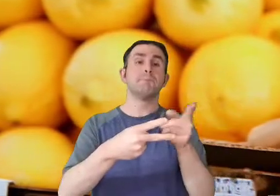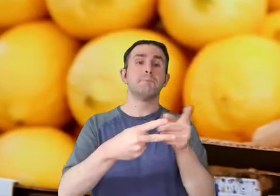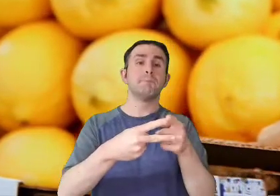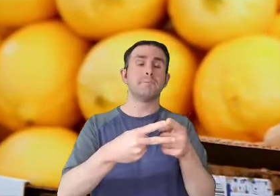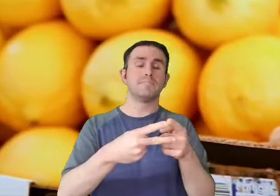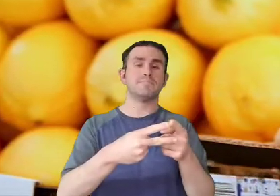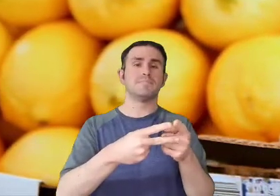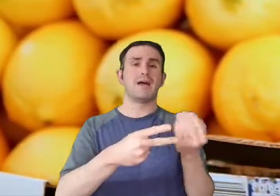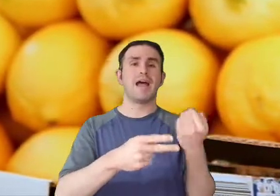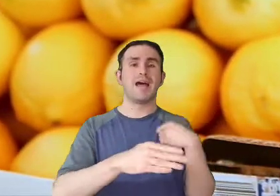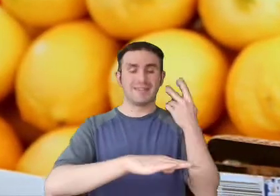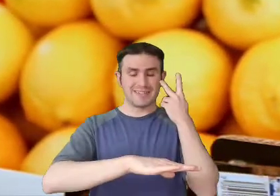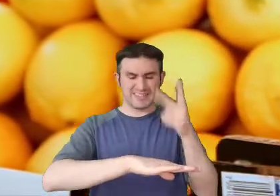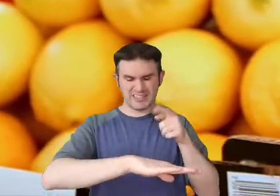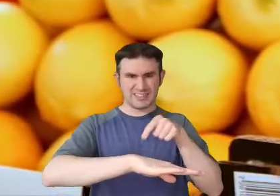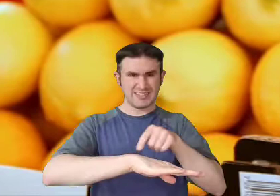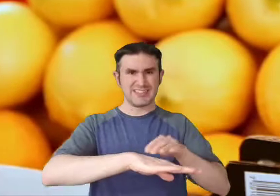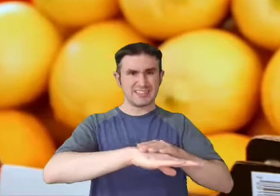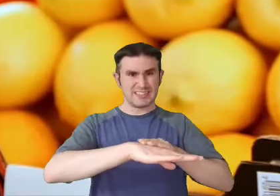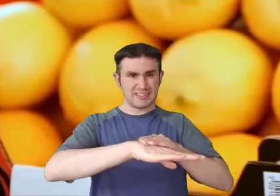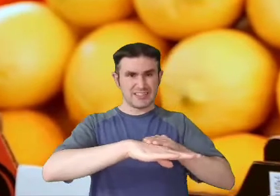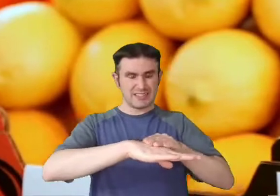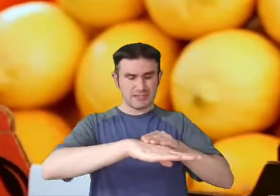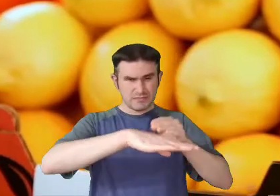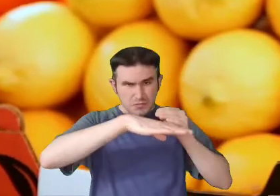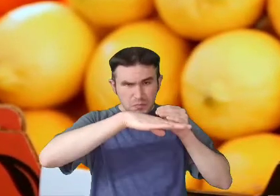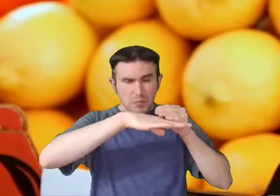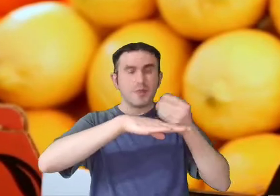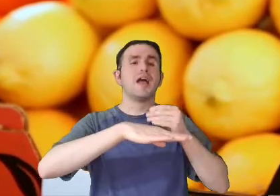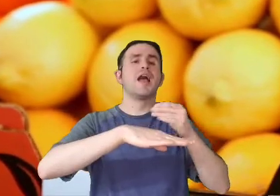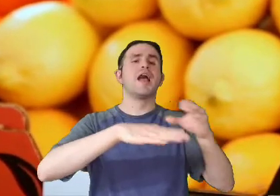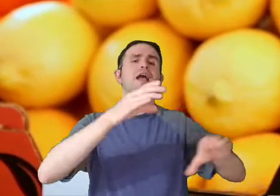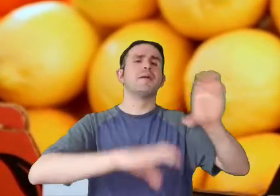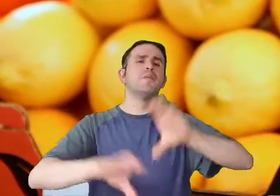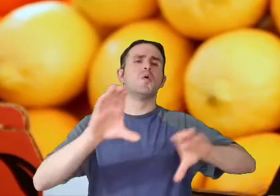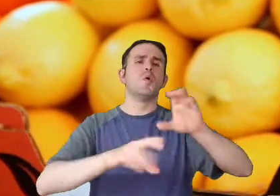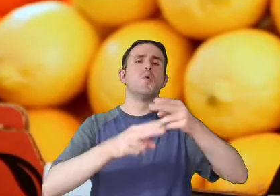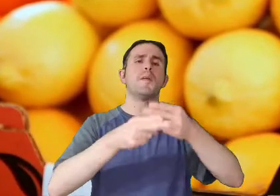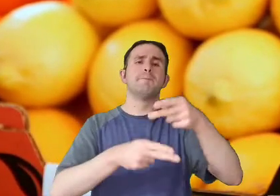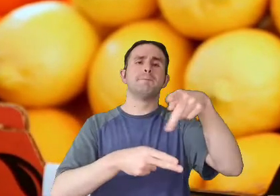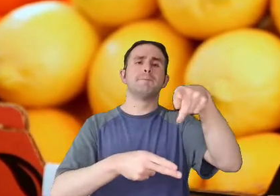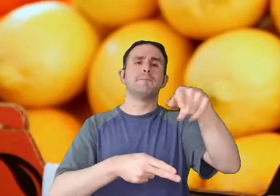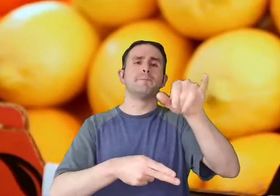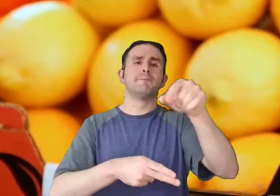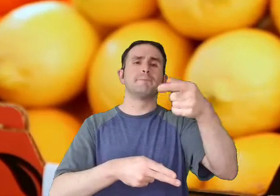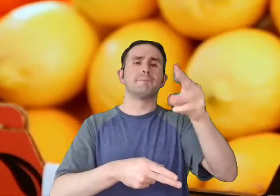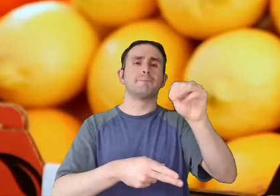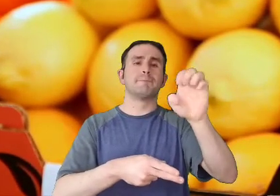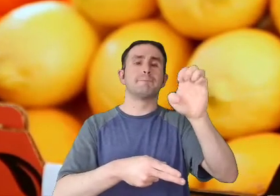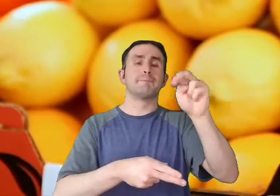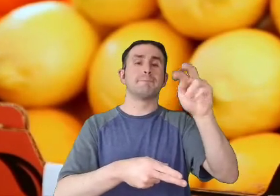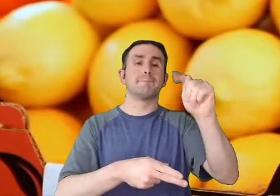one of them is you're seeing a pigment, or a chemical, that's on the surface of an object